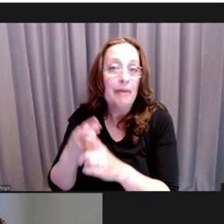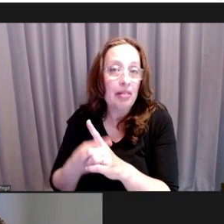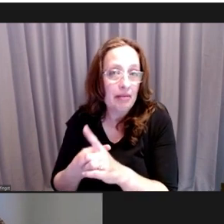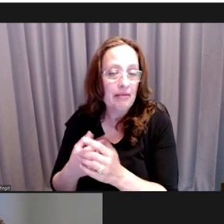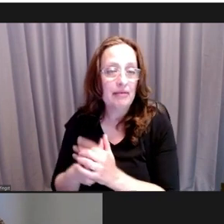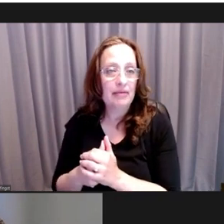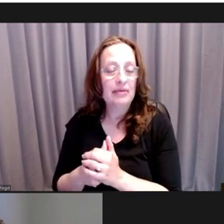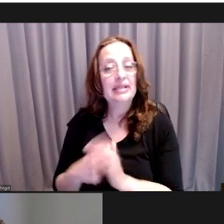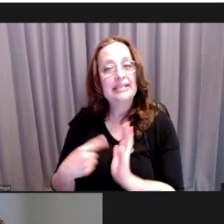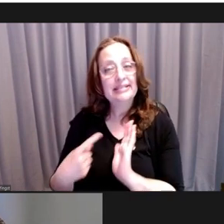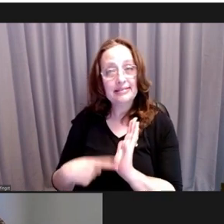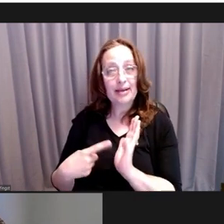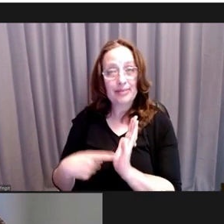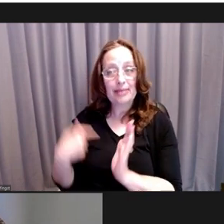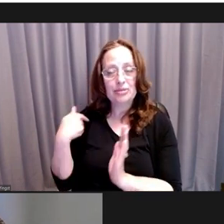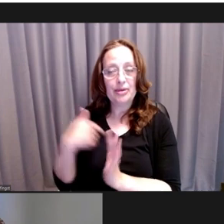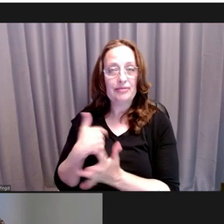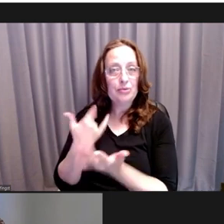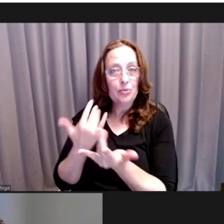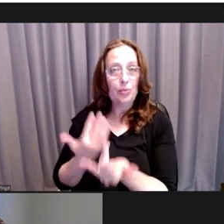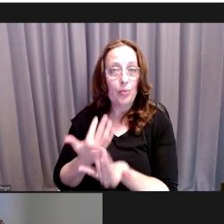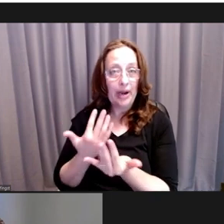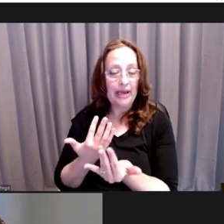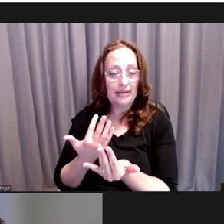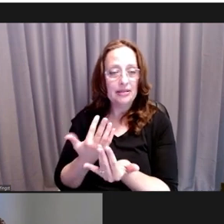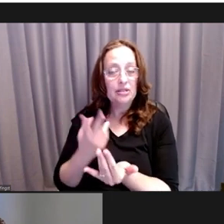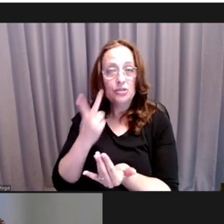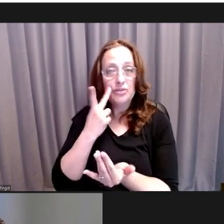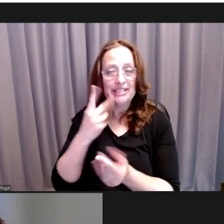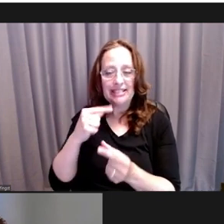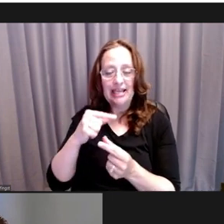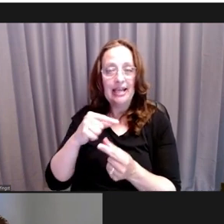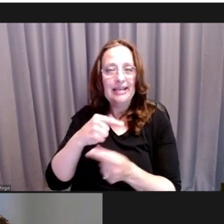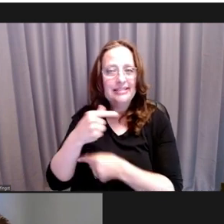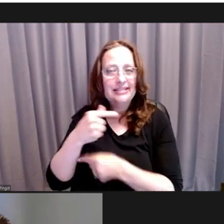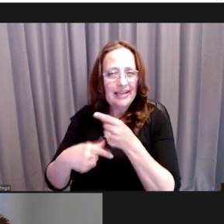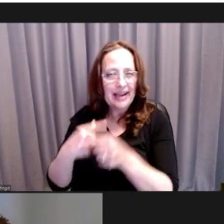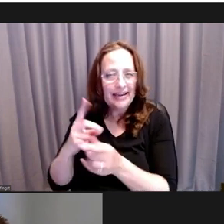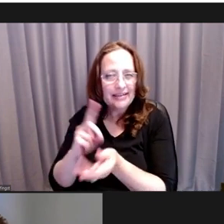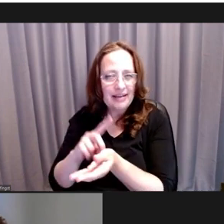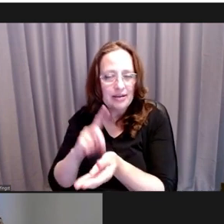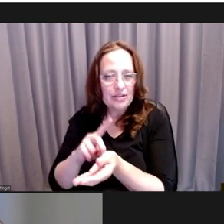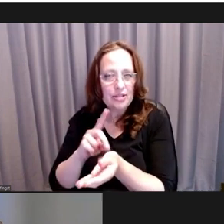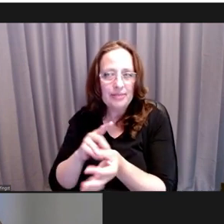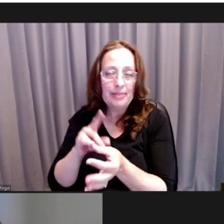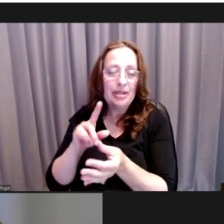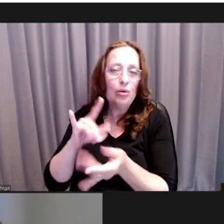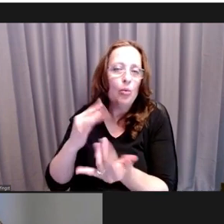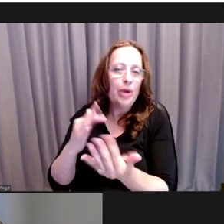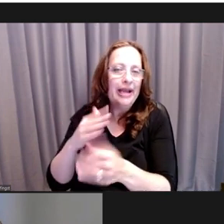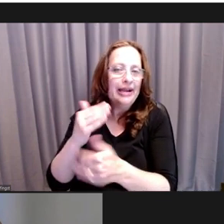waits to see geneticists. So... It's a process. I think the good news as it relates to that is